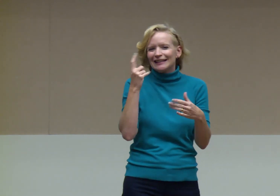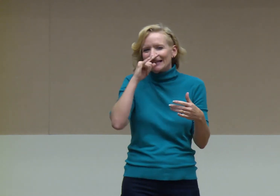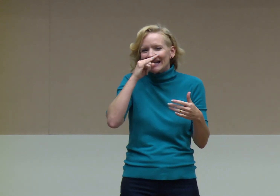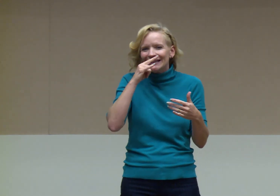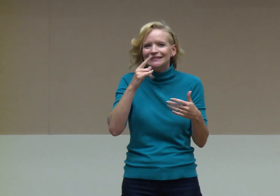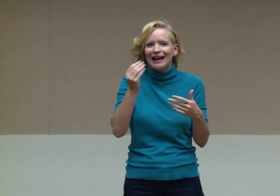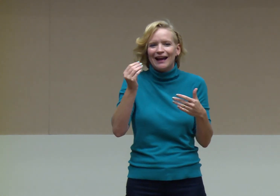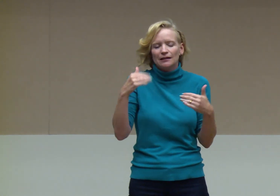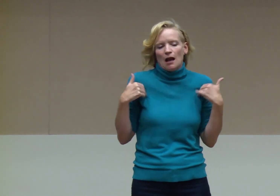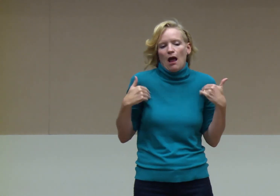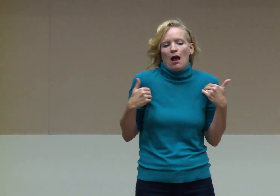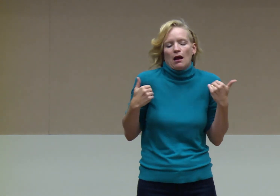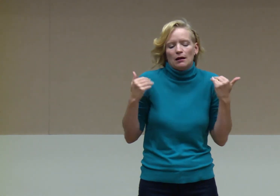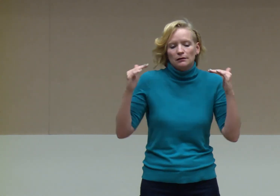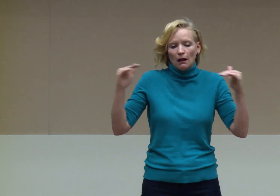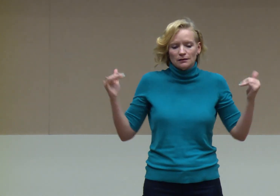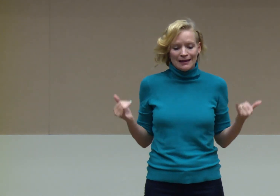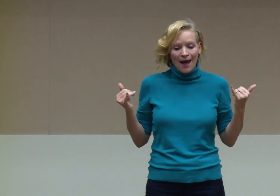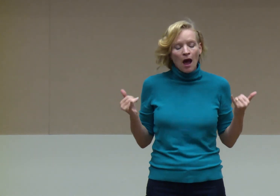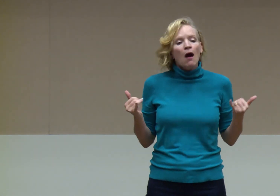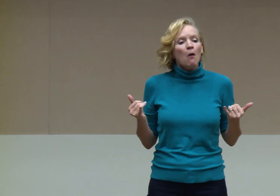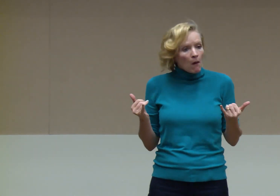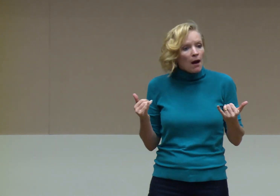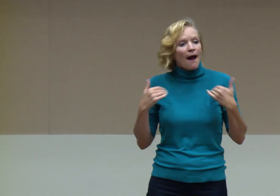On the far right.